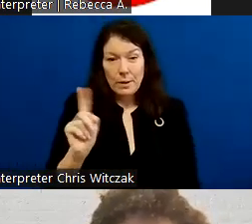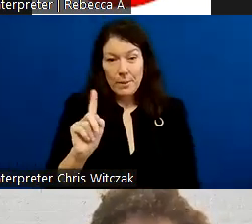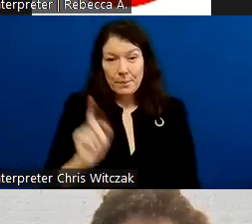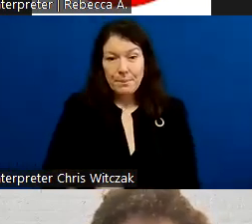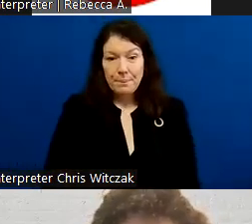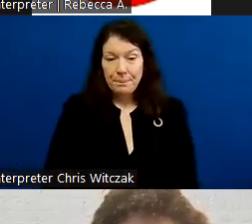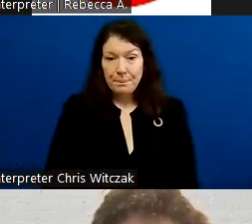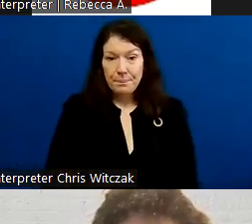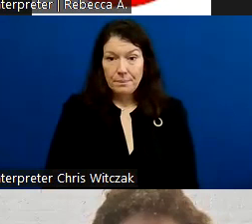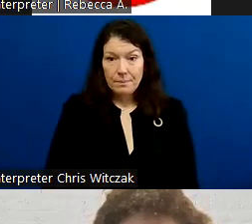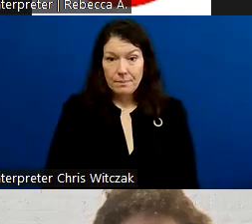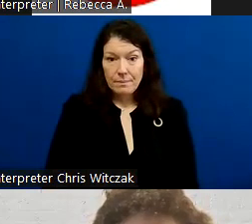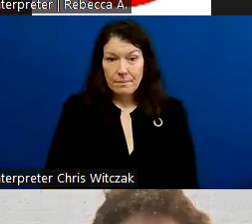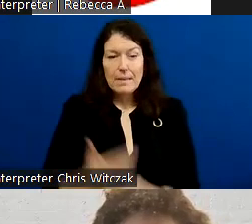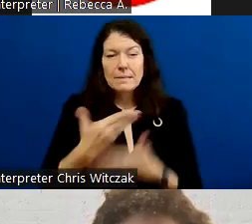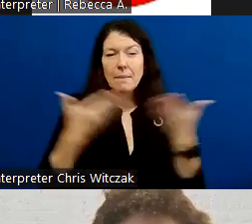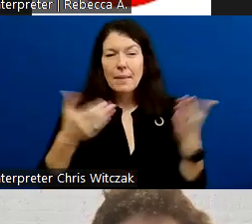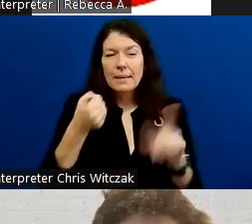what are some of the things impacting her?